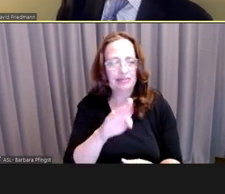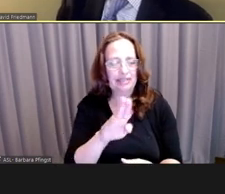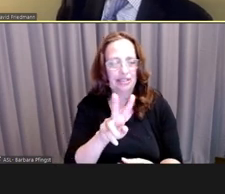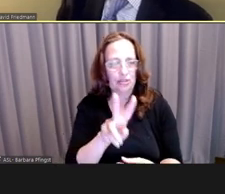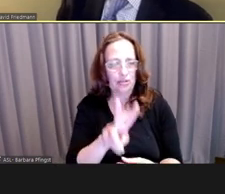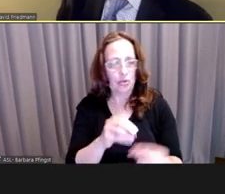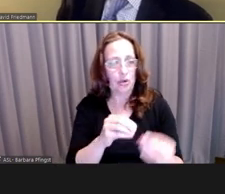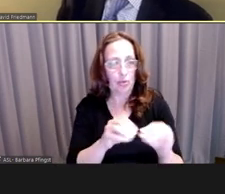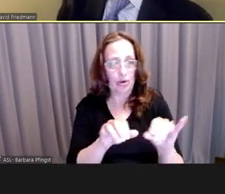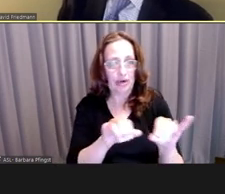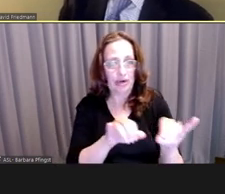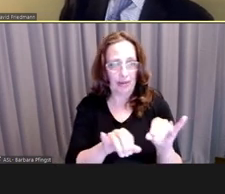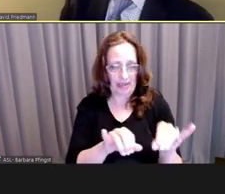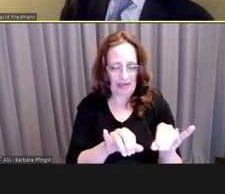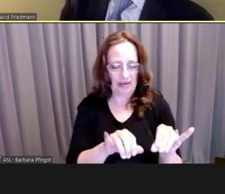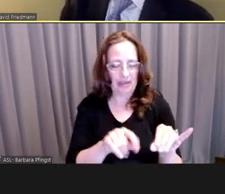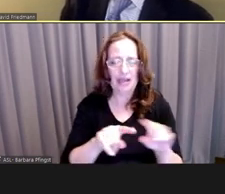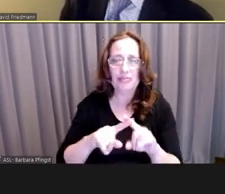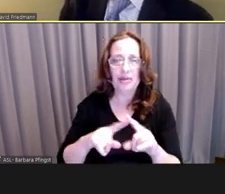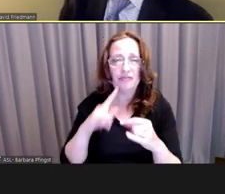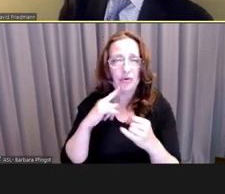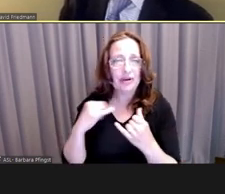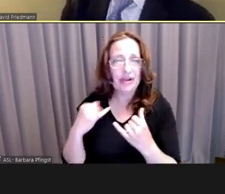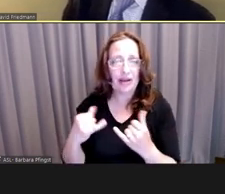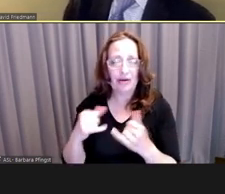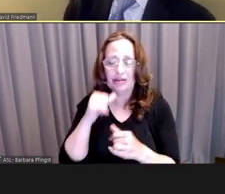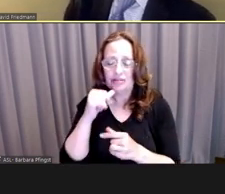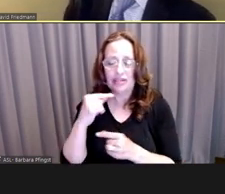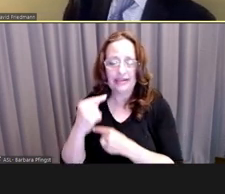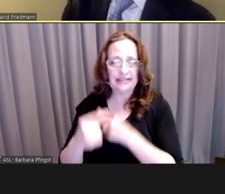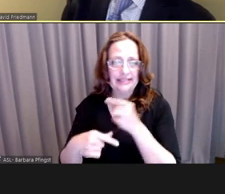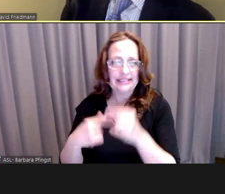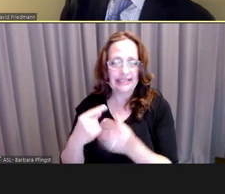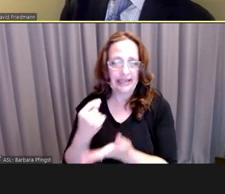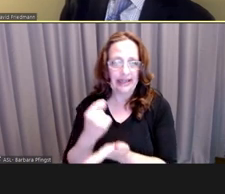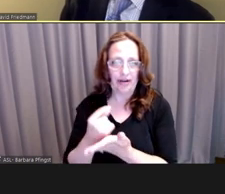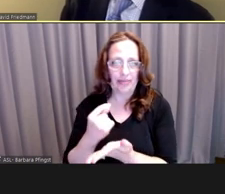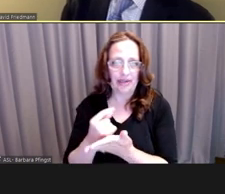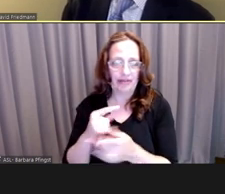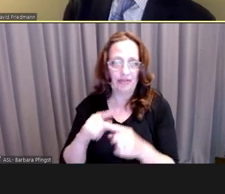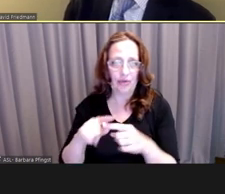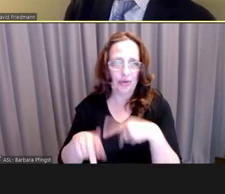a gene therapy that's available to even consider for those types of hearing loss.